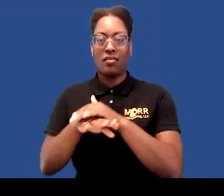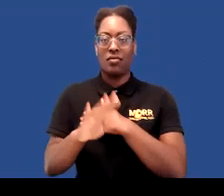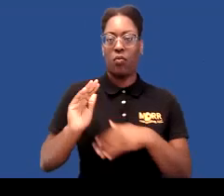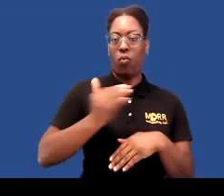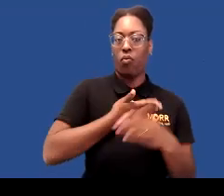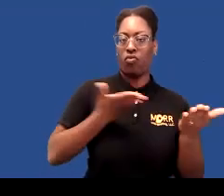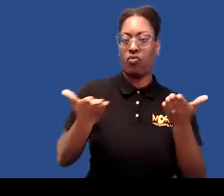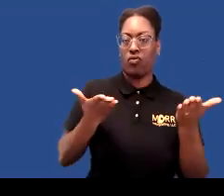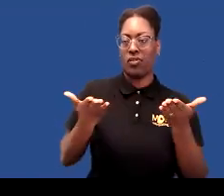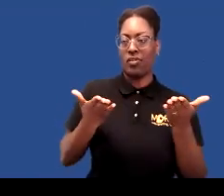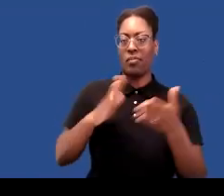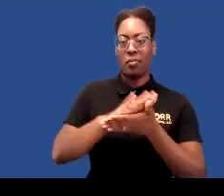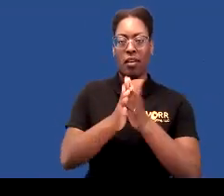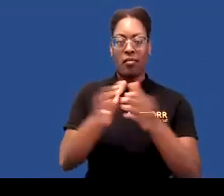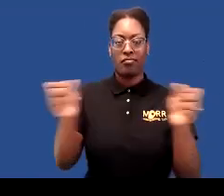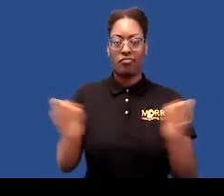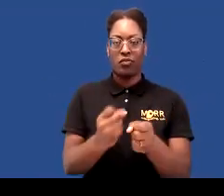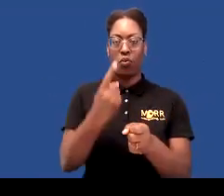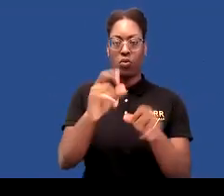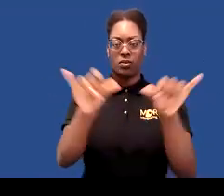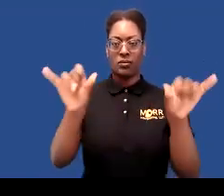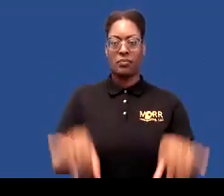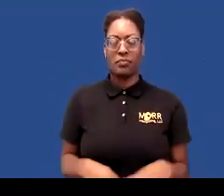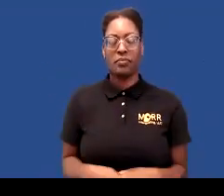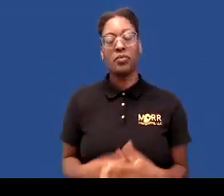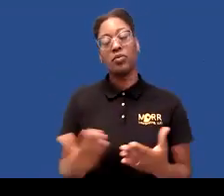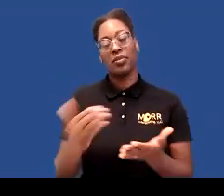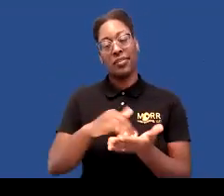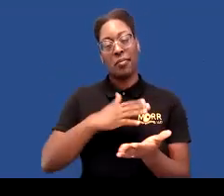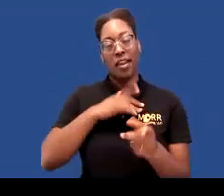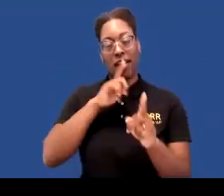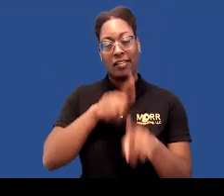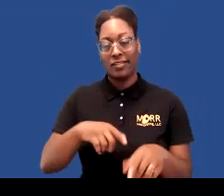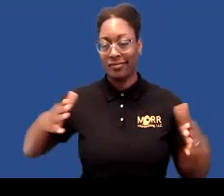So my answer, again there, is not yet. It is an area of future study for me;